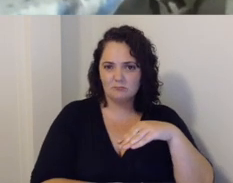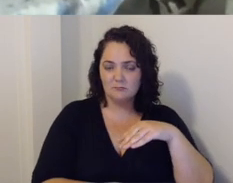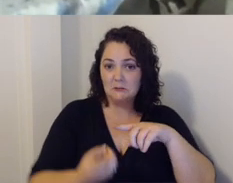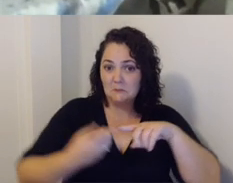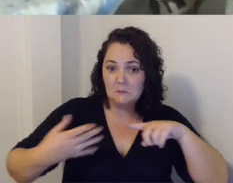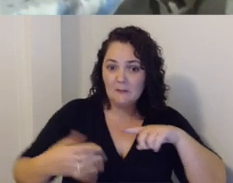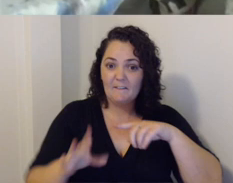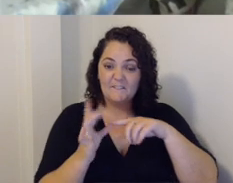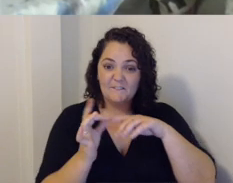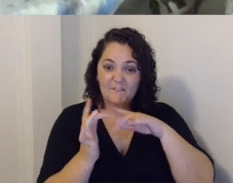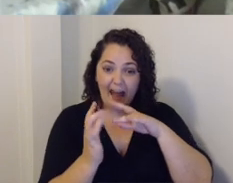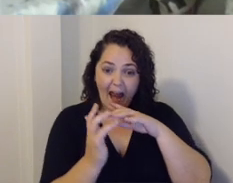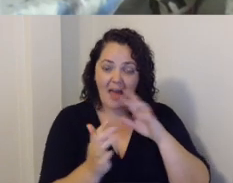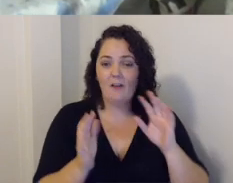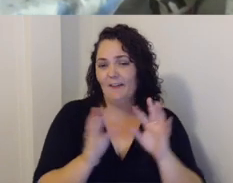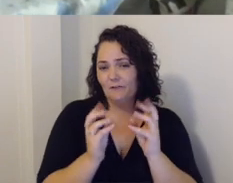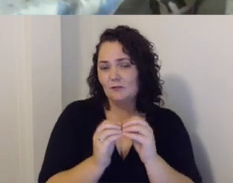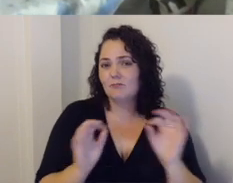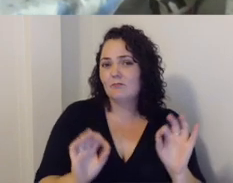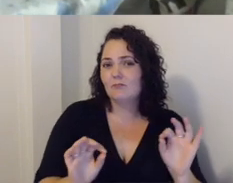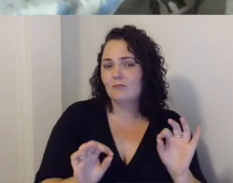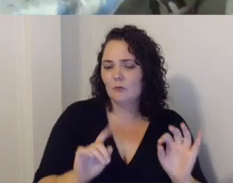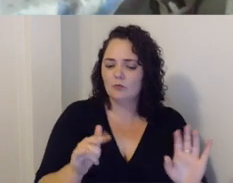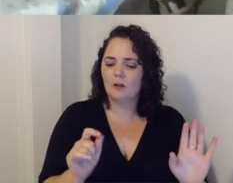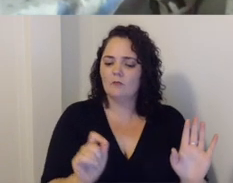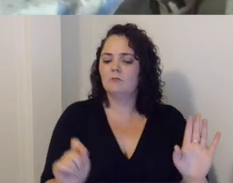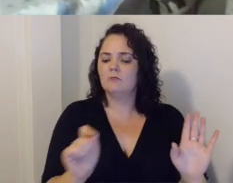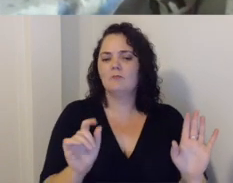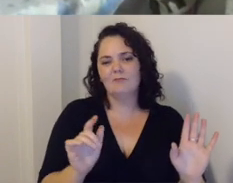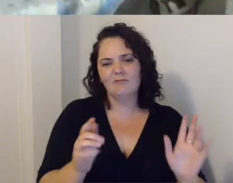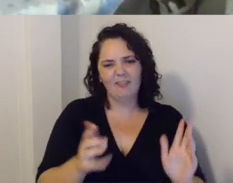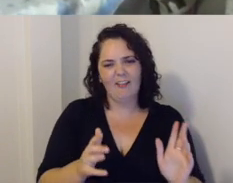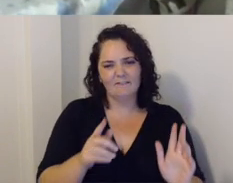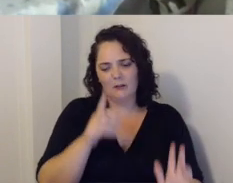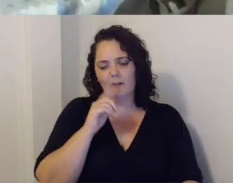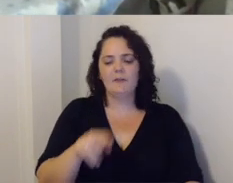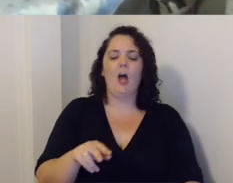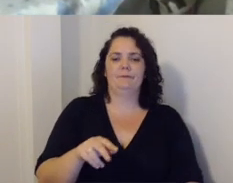back through it very very softly and quickly and so it's a matter of trying to find that